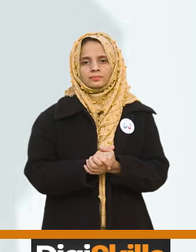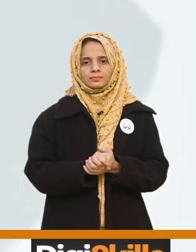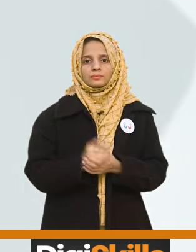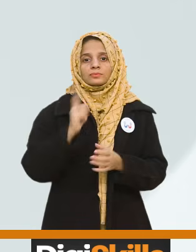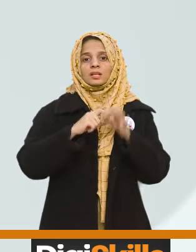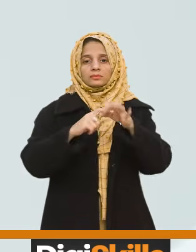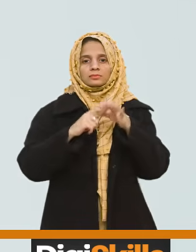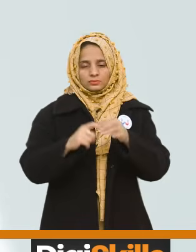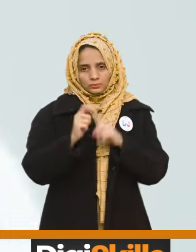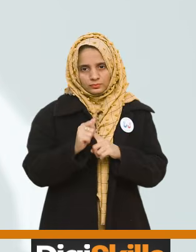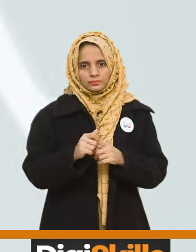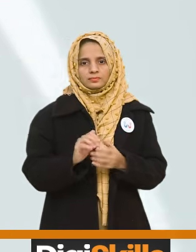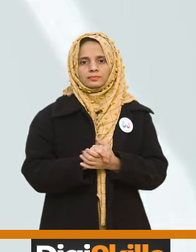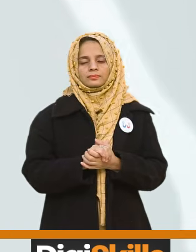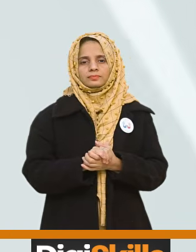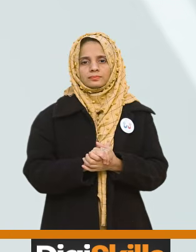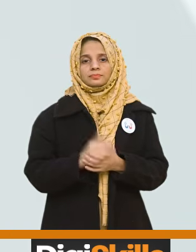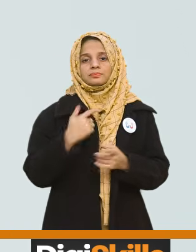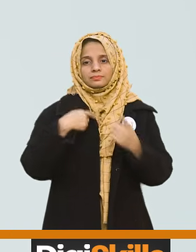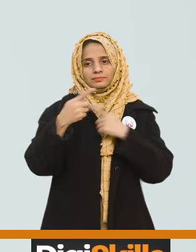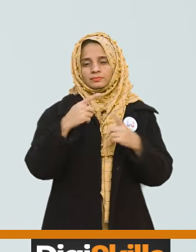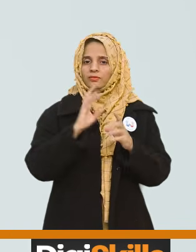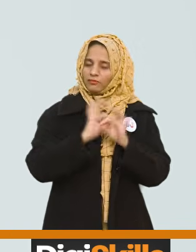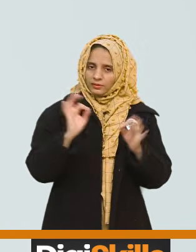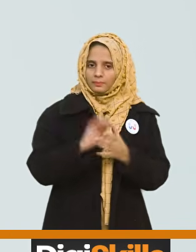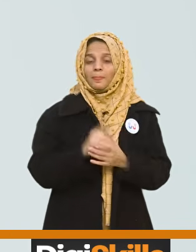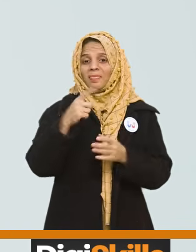And ask them if you can have a conversation with them.